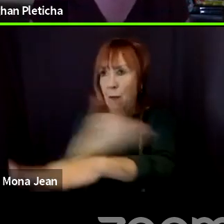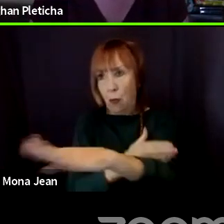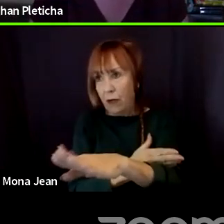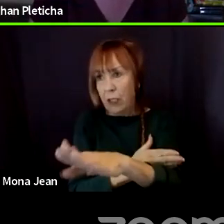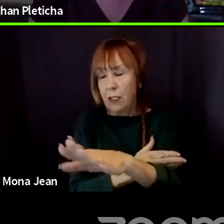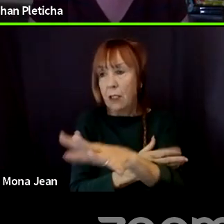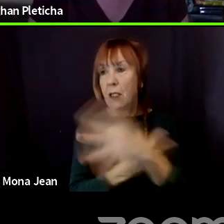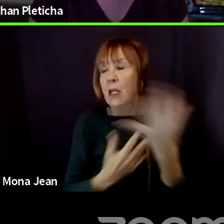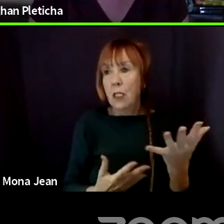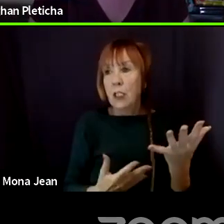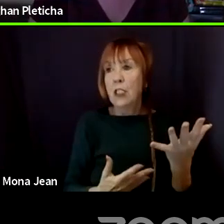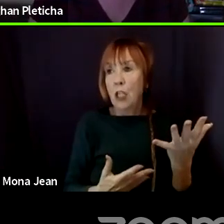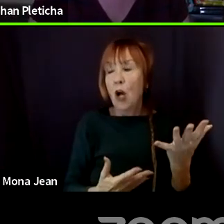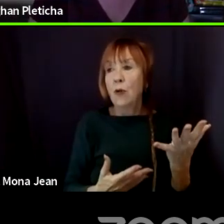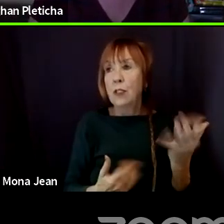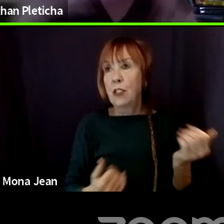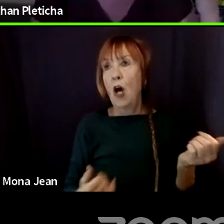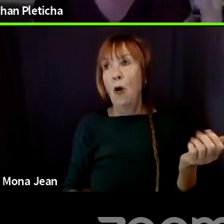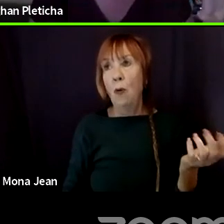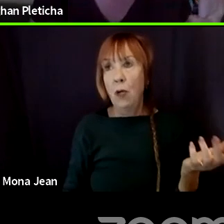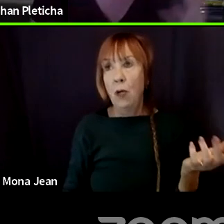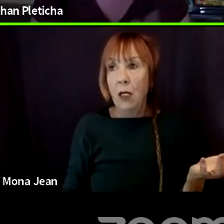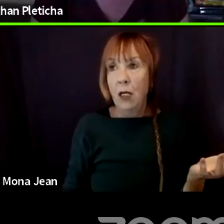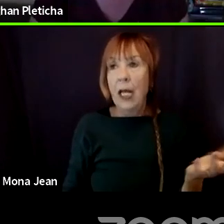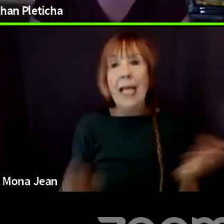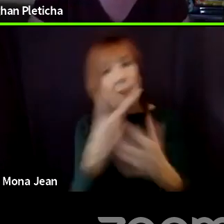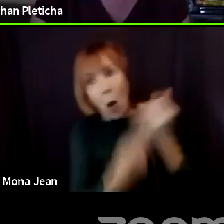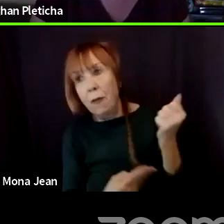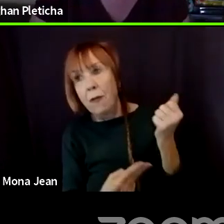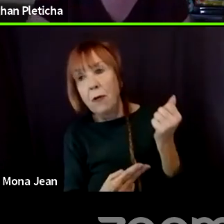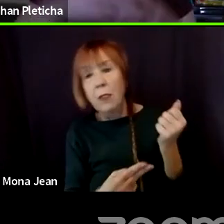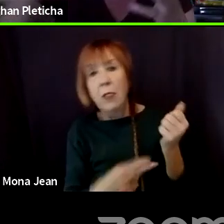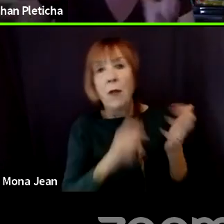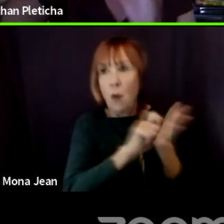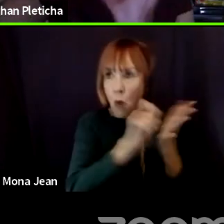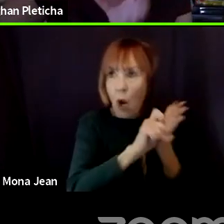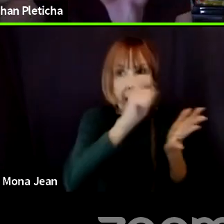So, I think it's both and 'cause you don't get that improv